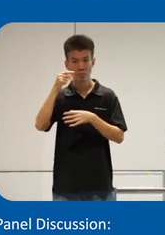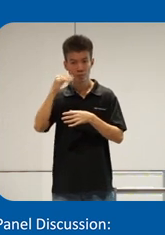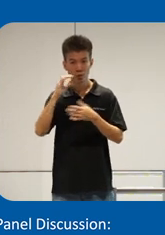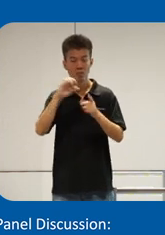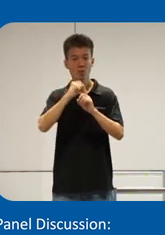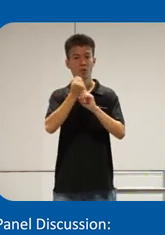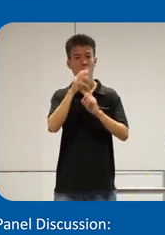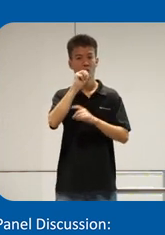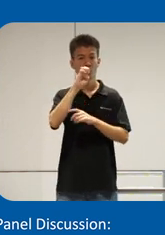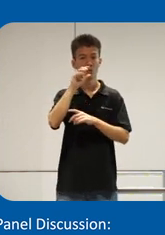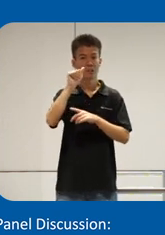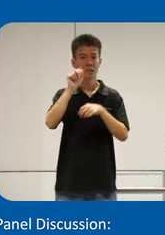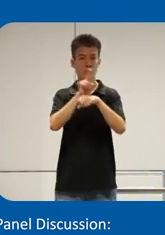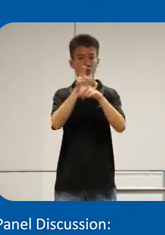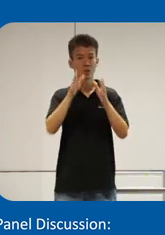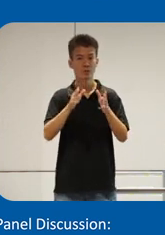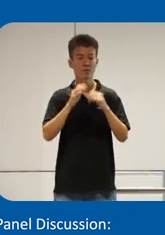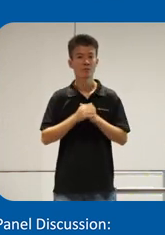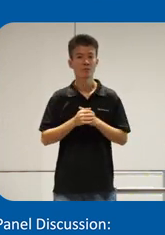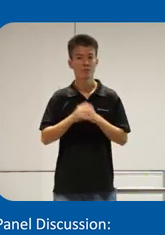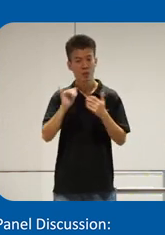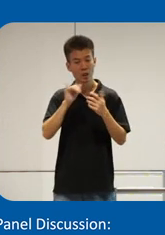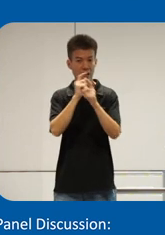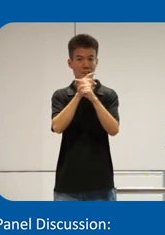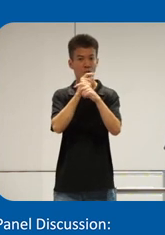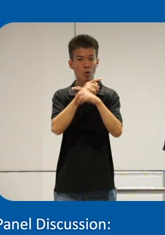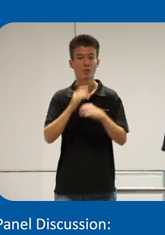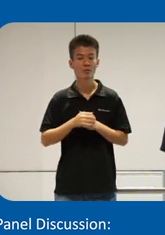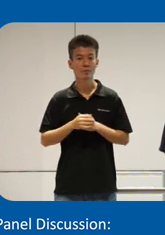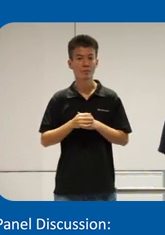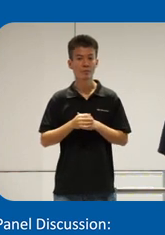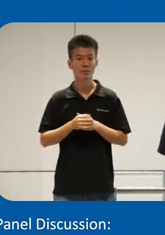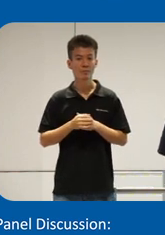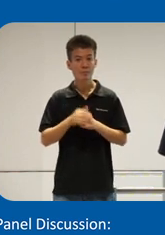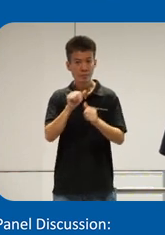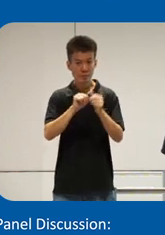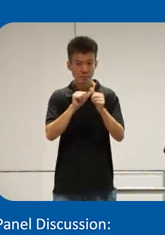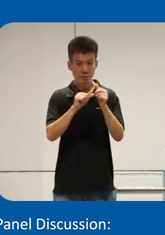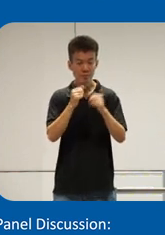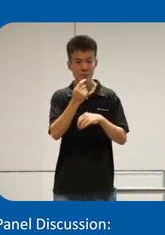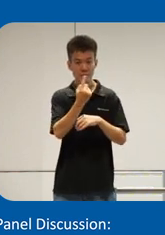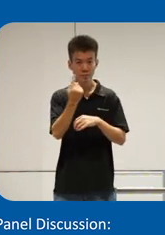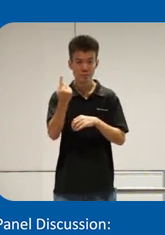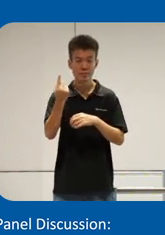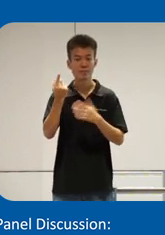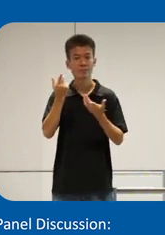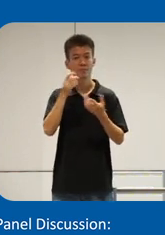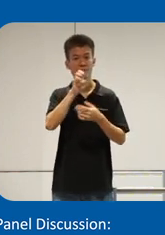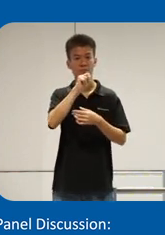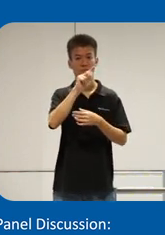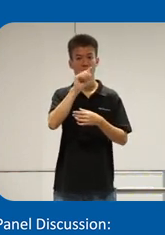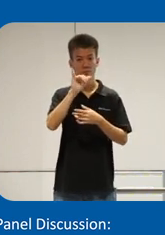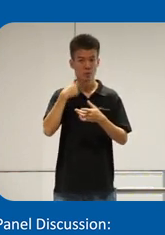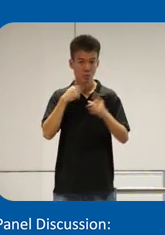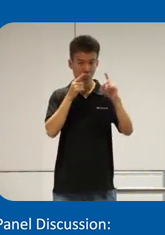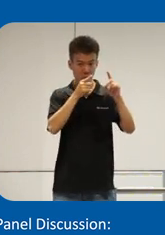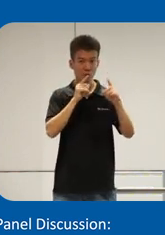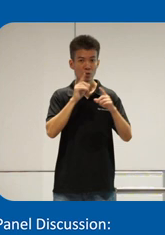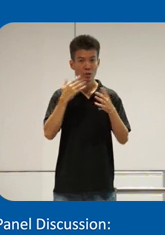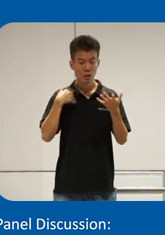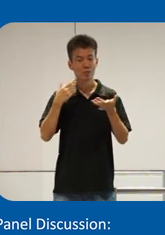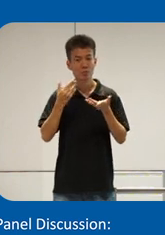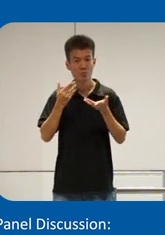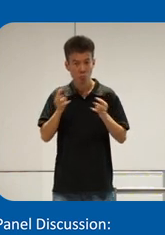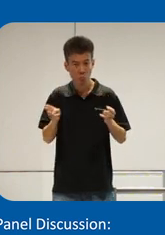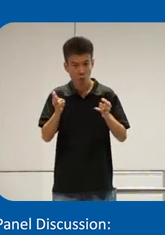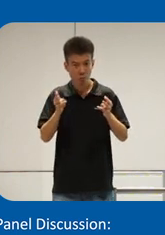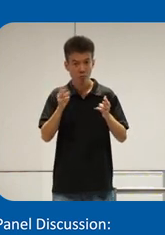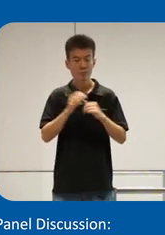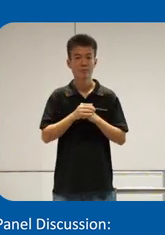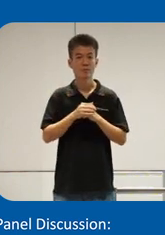users like Tik Tok and every single entities that we target is actually have motives and every um